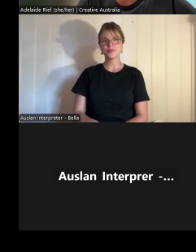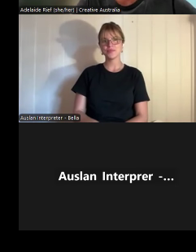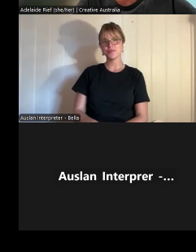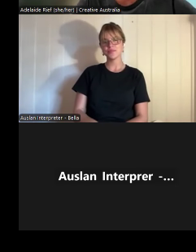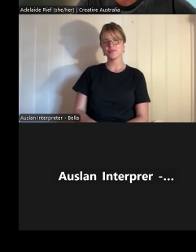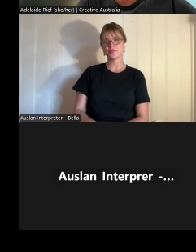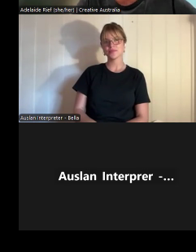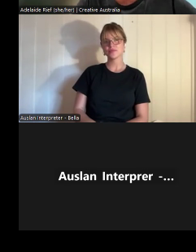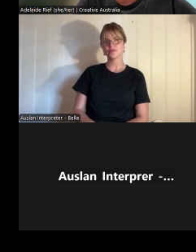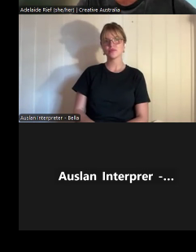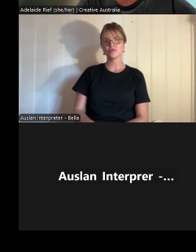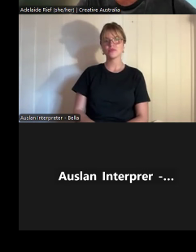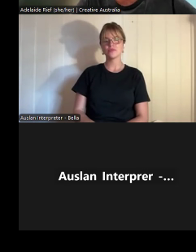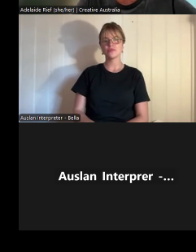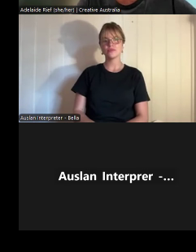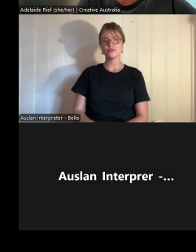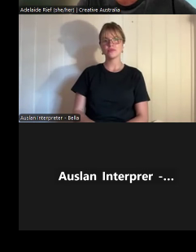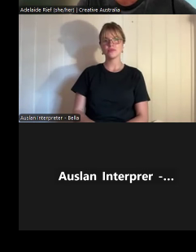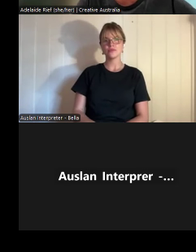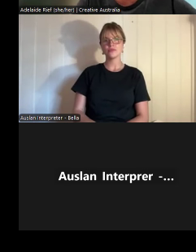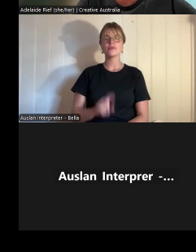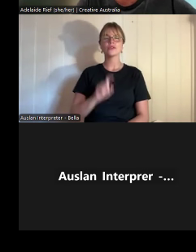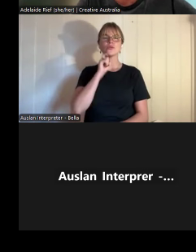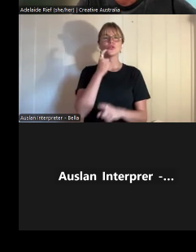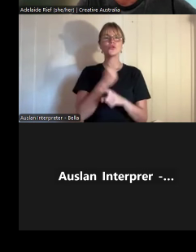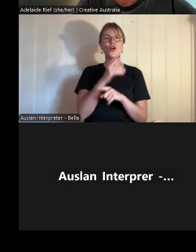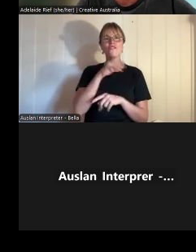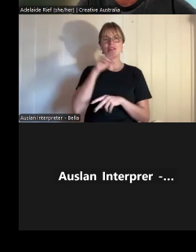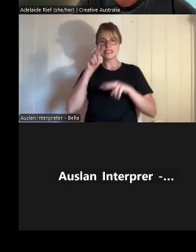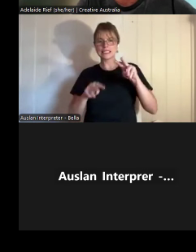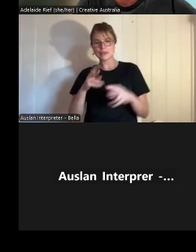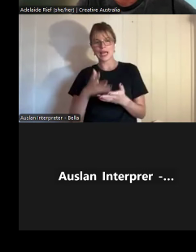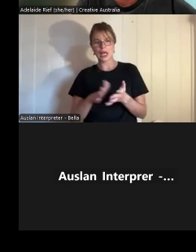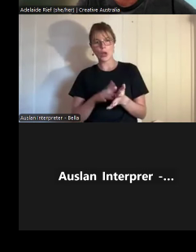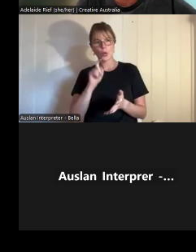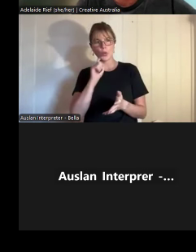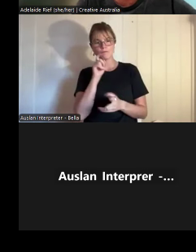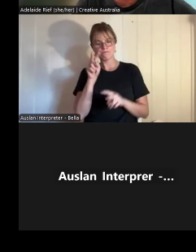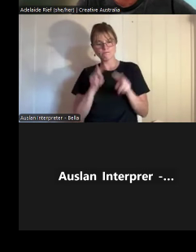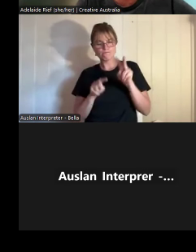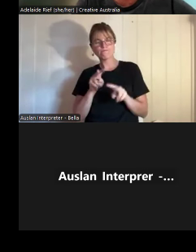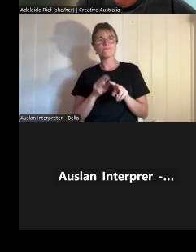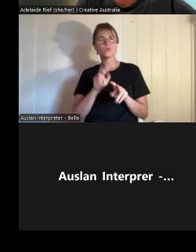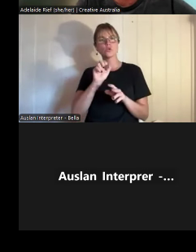just going to talk through assessment and how we will assess the applications that you make to the